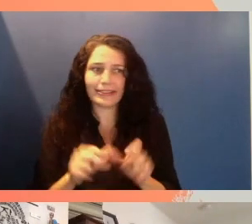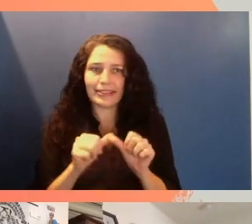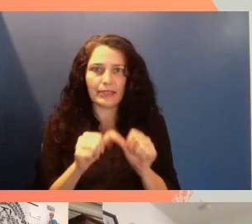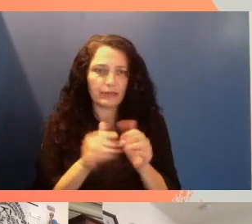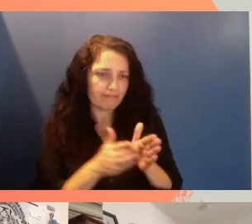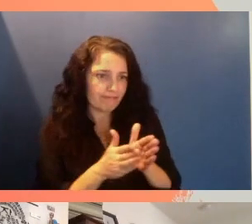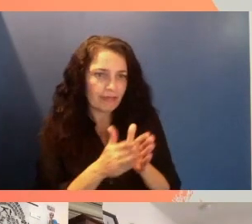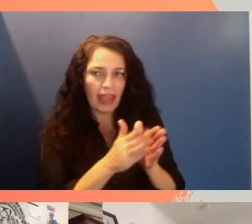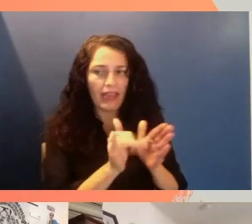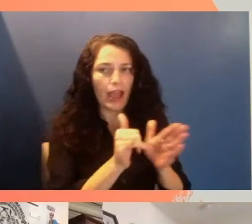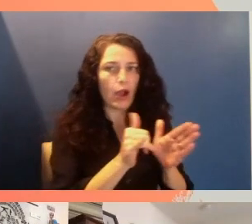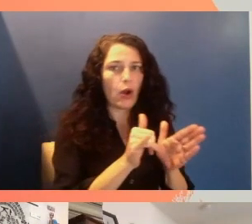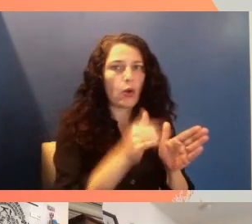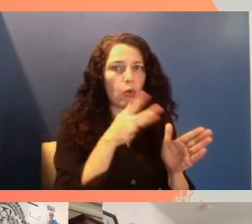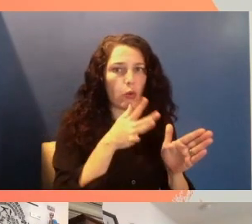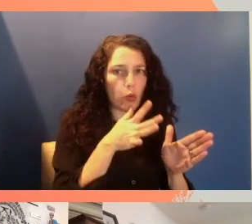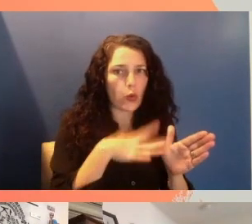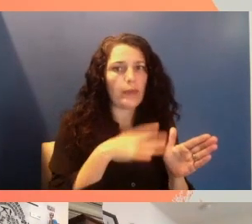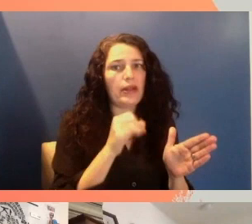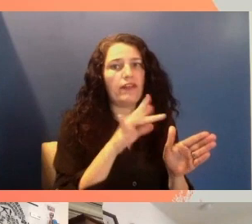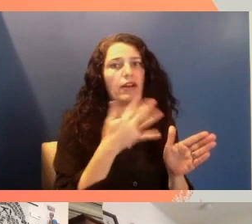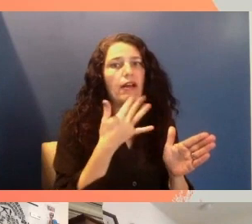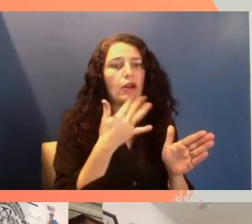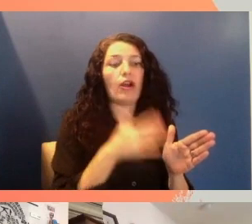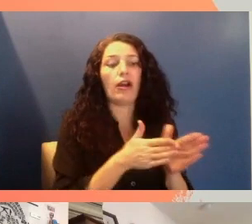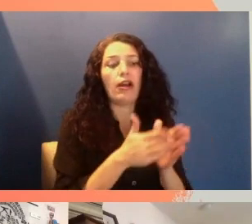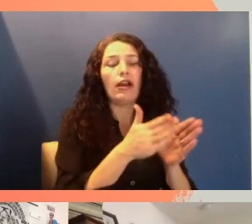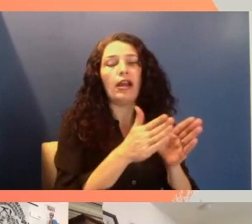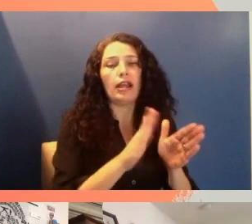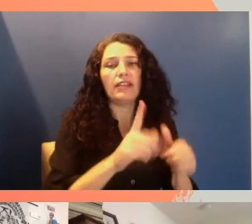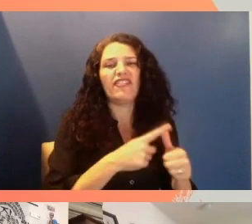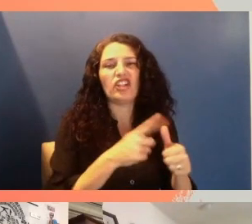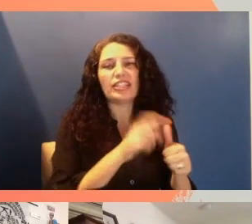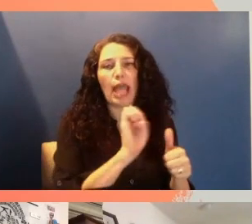We have a little opening at the beginning of the first episode where sort of in three minutes,